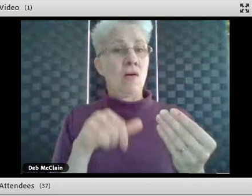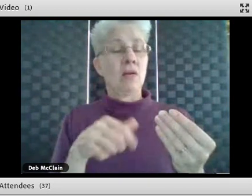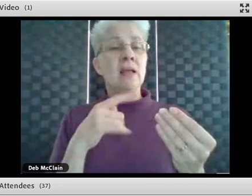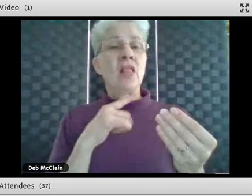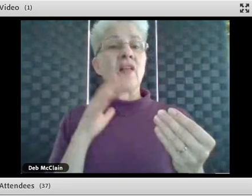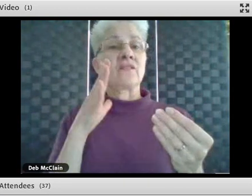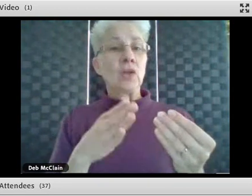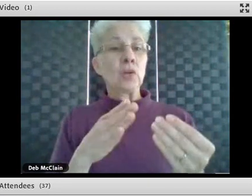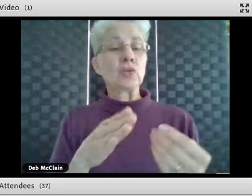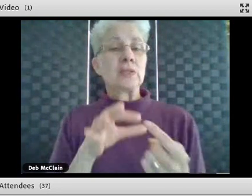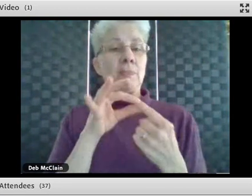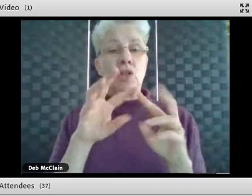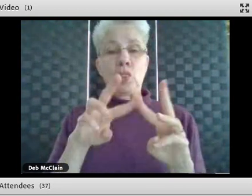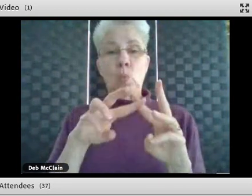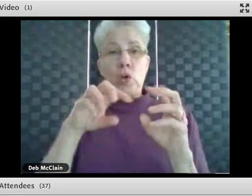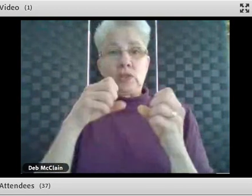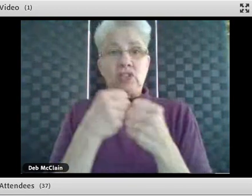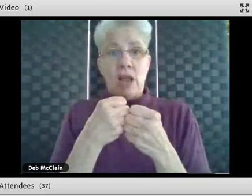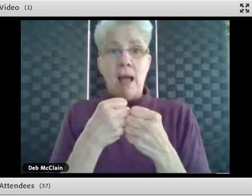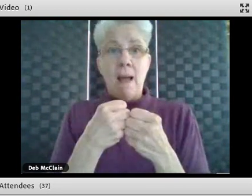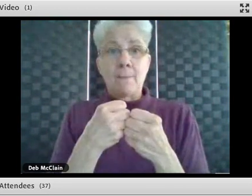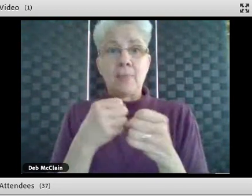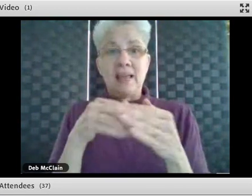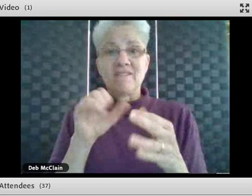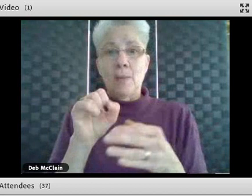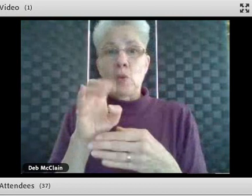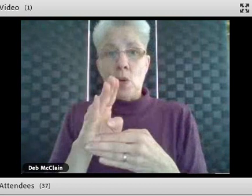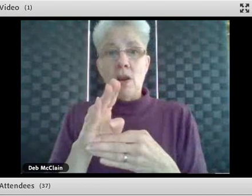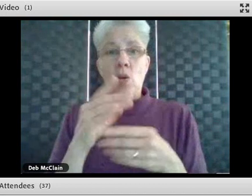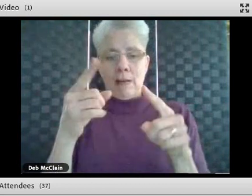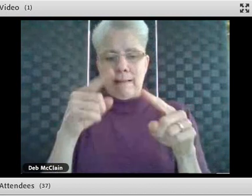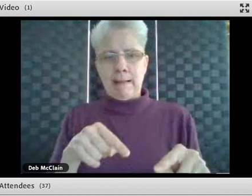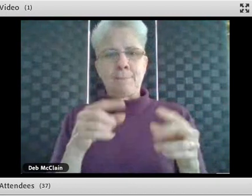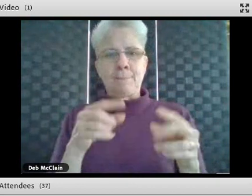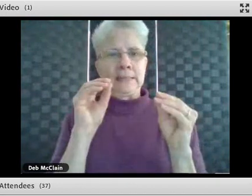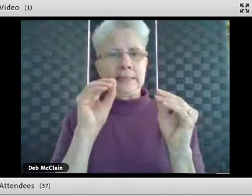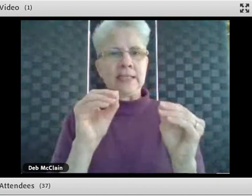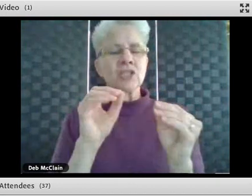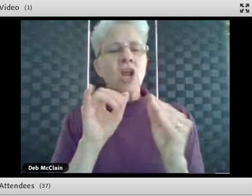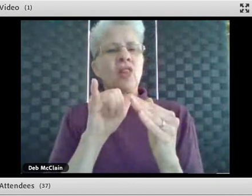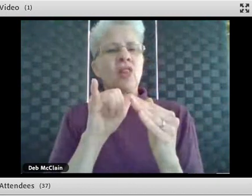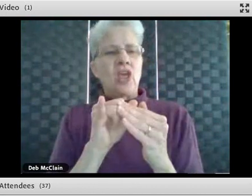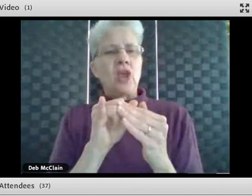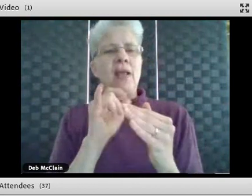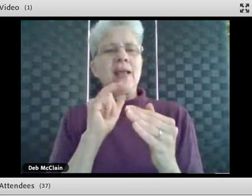especially at the workshop -- in-person workshop in February -- are the form and genre headings,